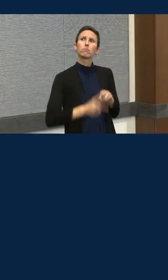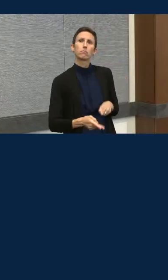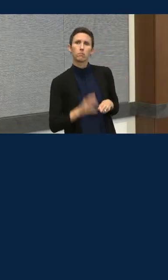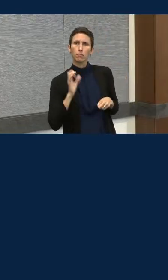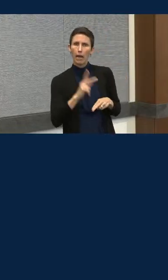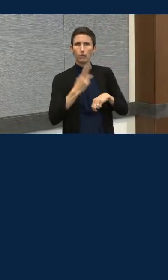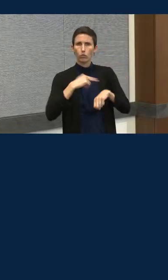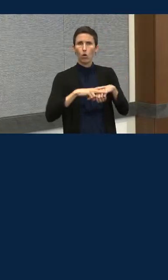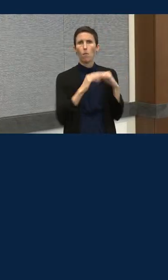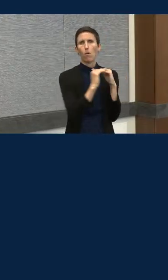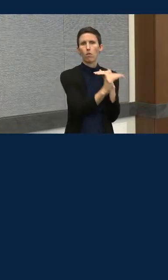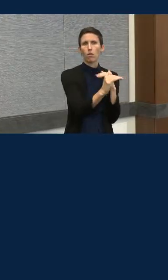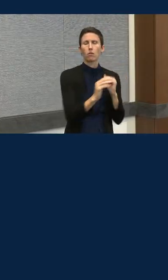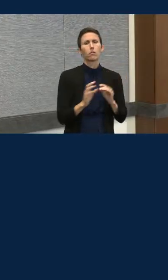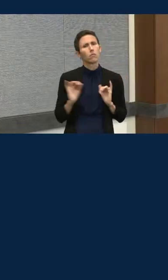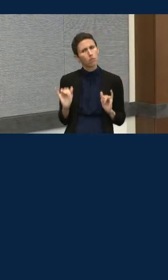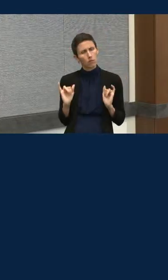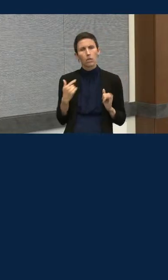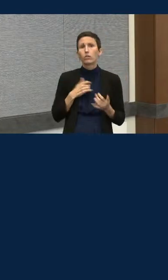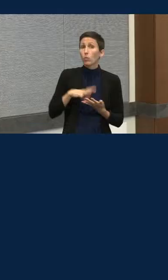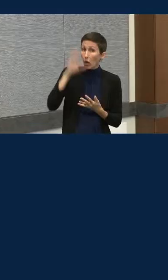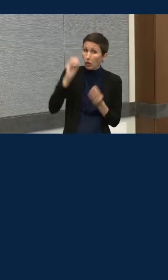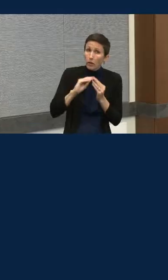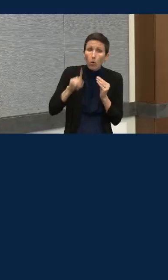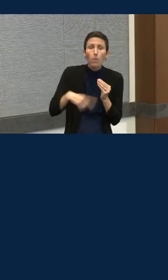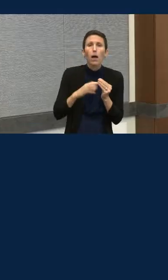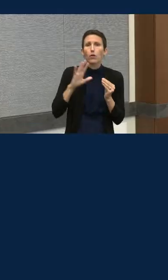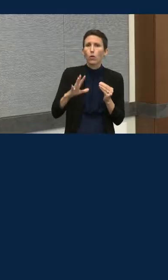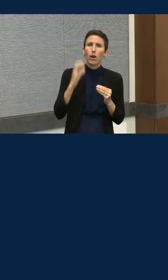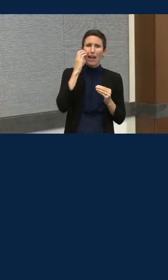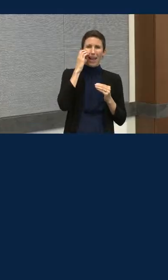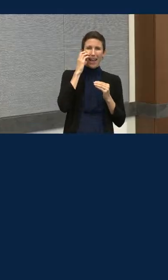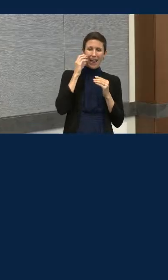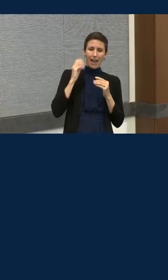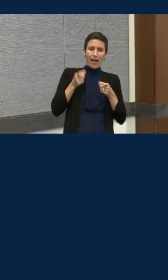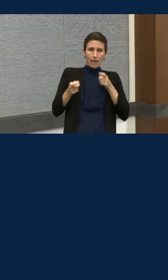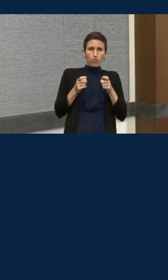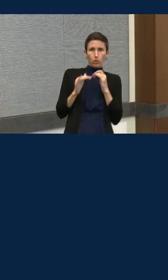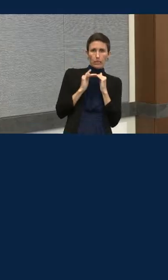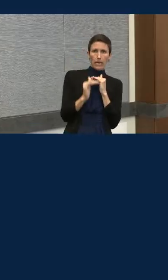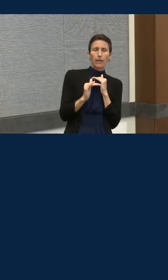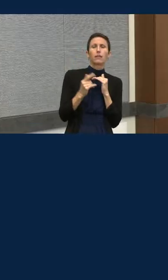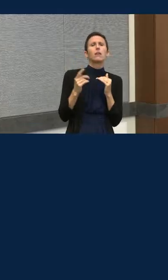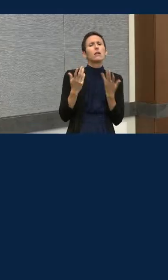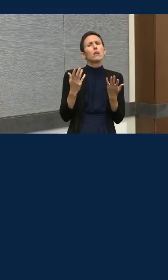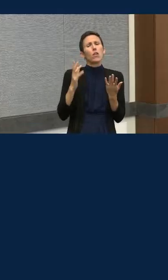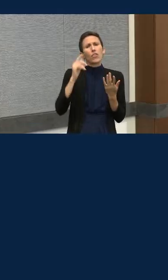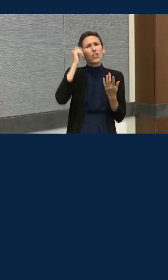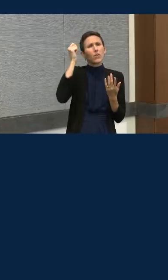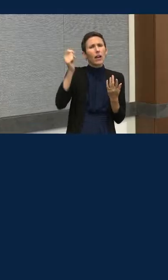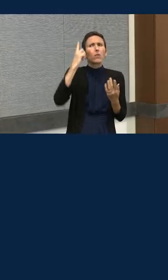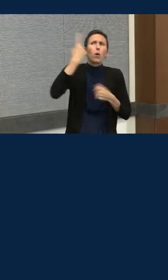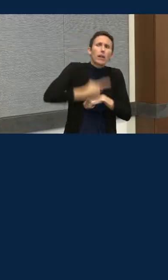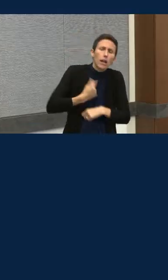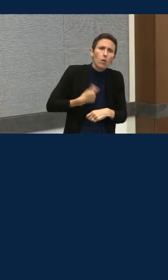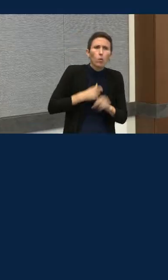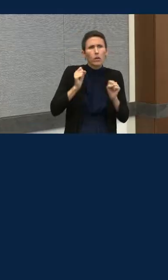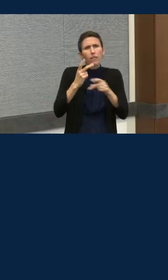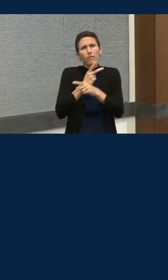learning more about the adipose. It's theoretically possible to